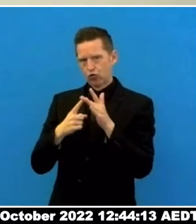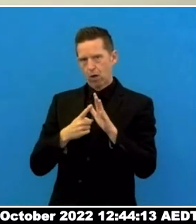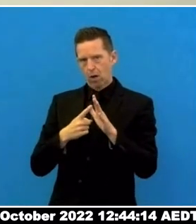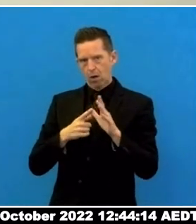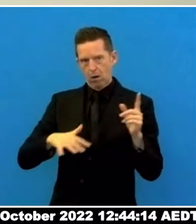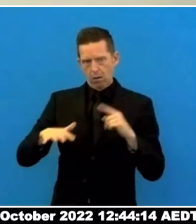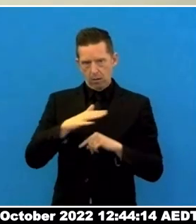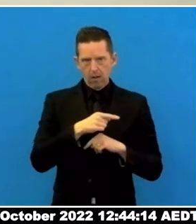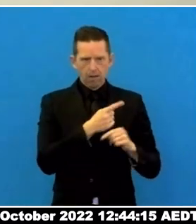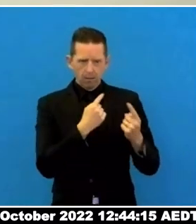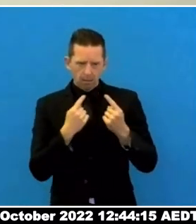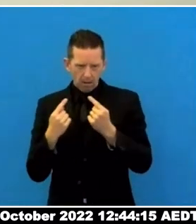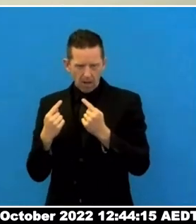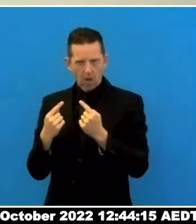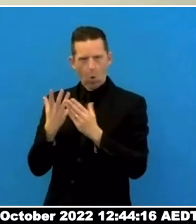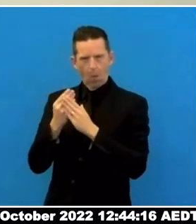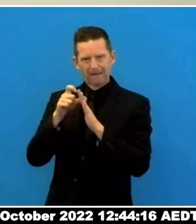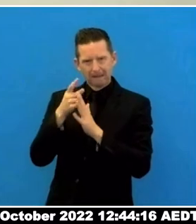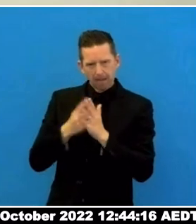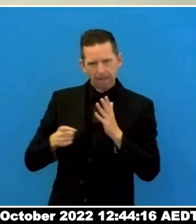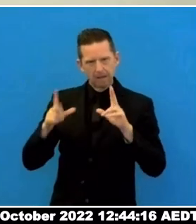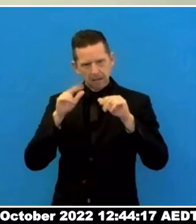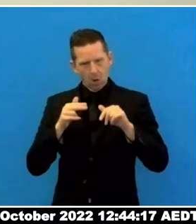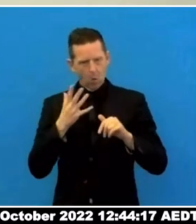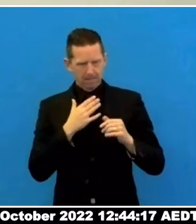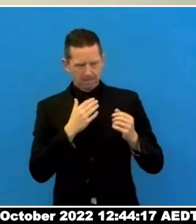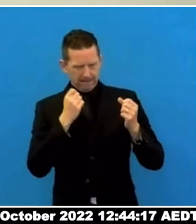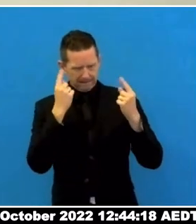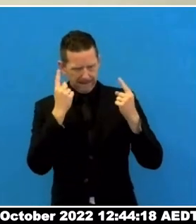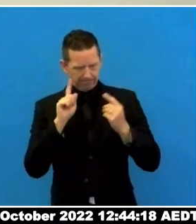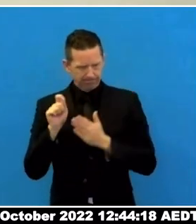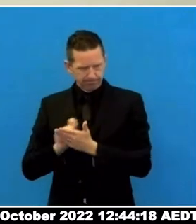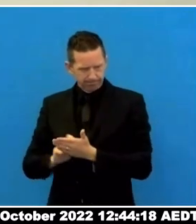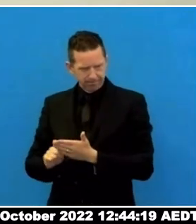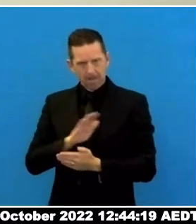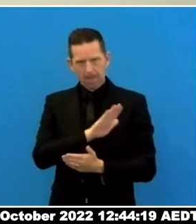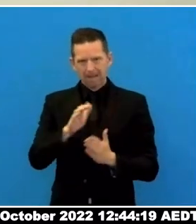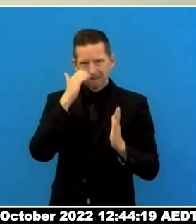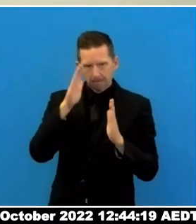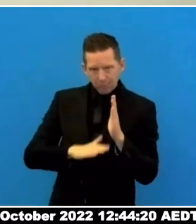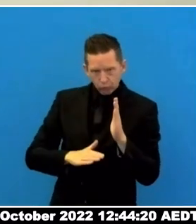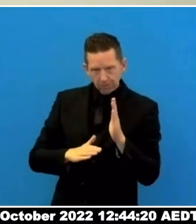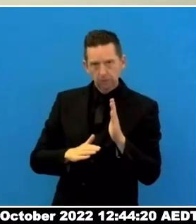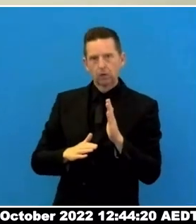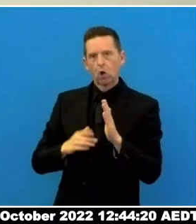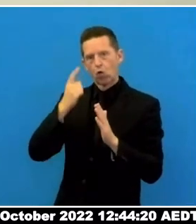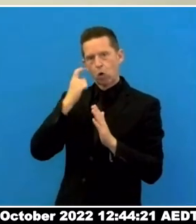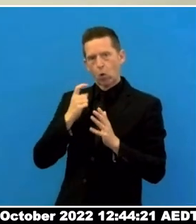And it really sought to understand and better understand and document the experiences of those people, to build the capacity of community advisors.